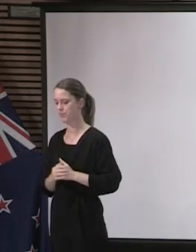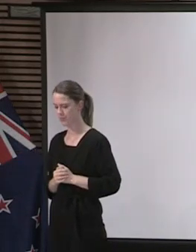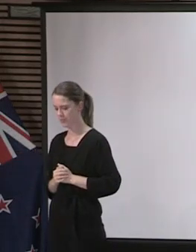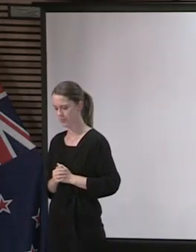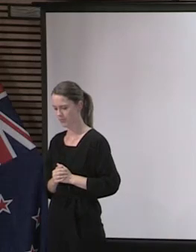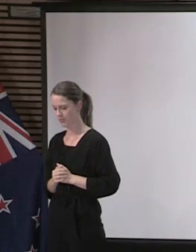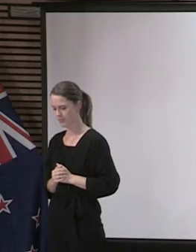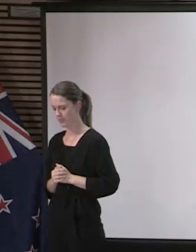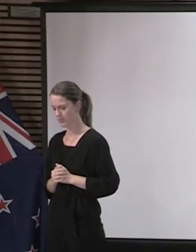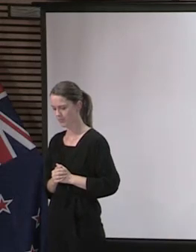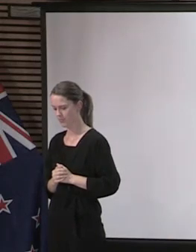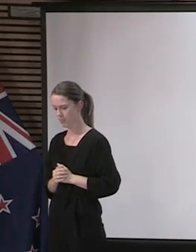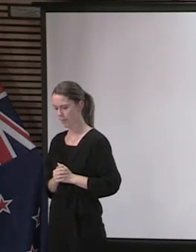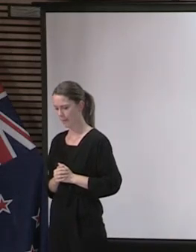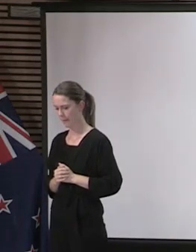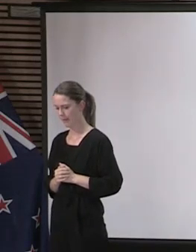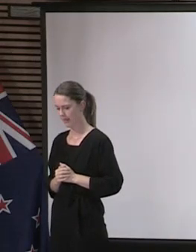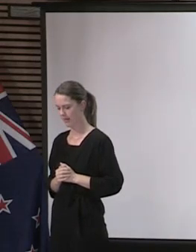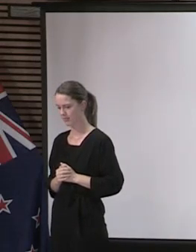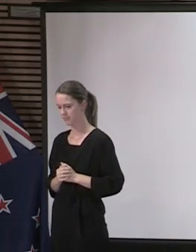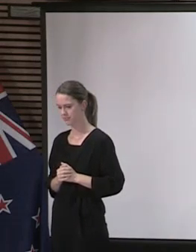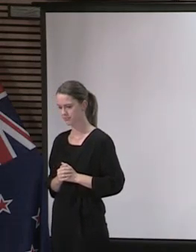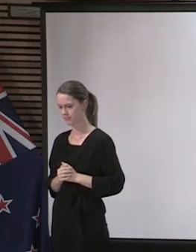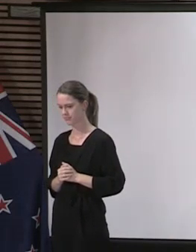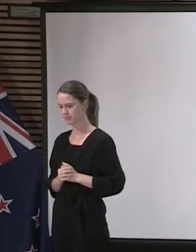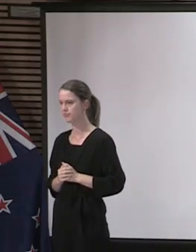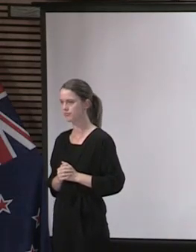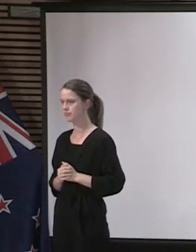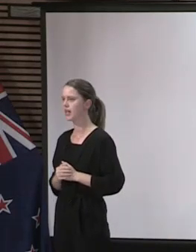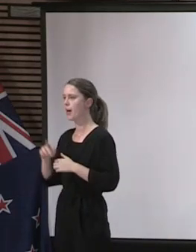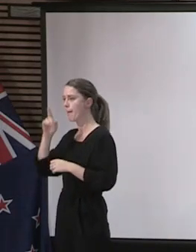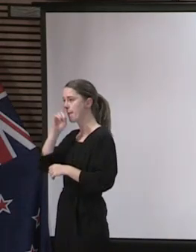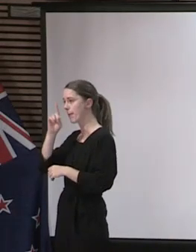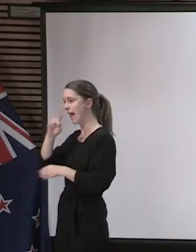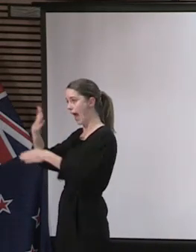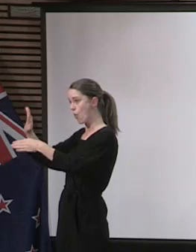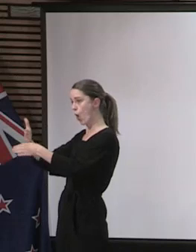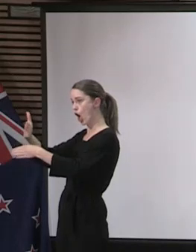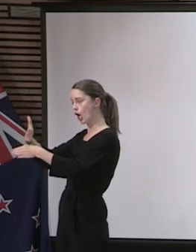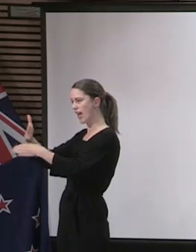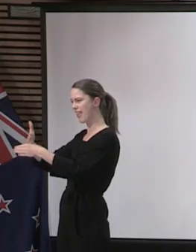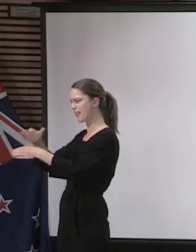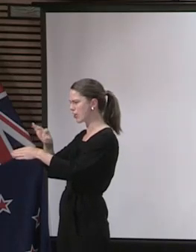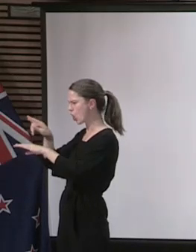sentinel testing as part of our ongoing surveillance. We